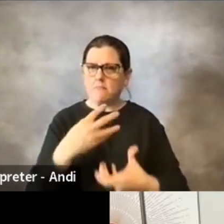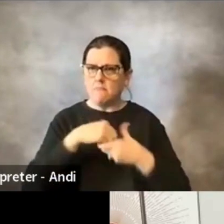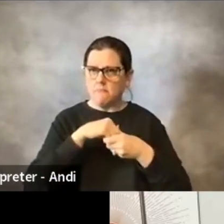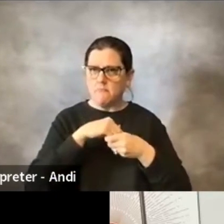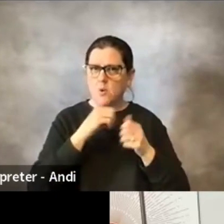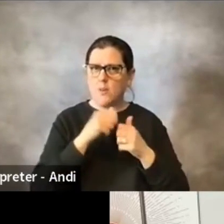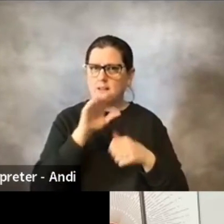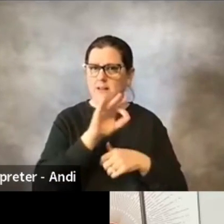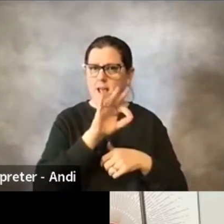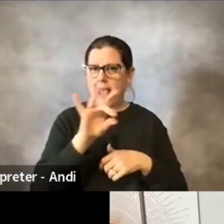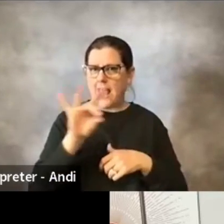eight partners in their state?